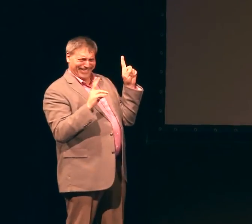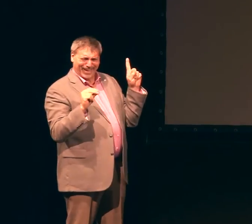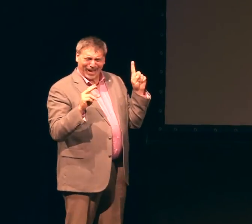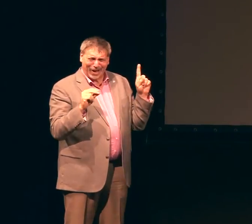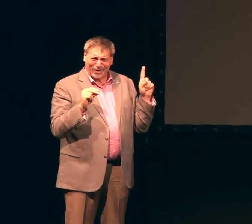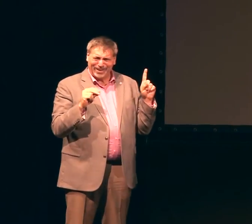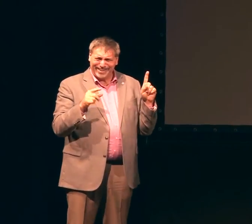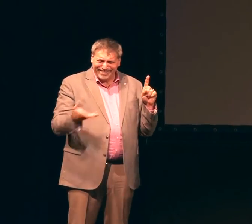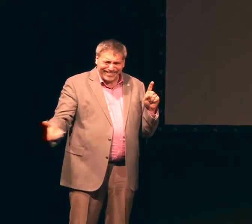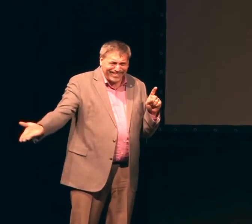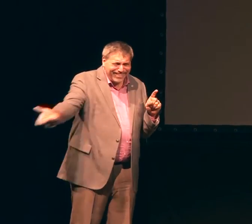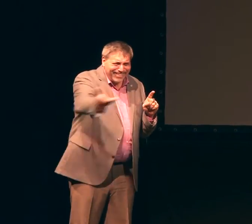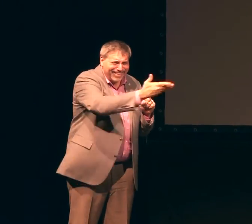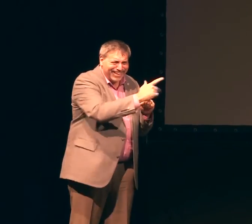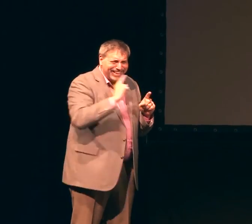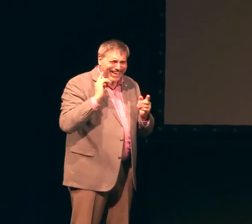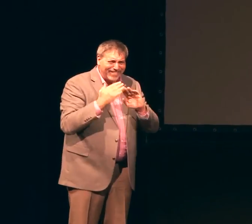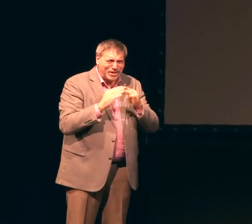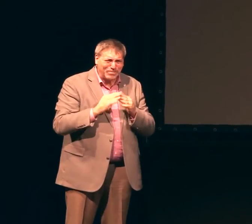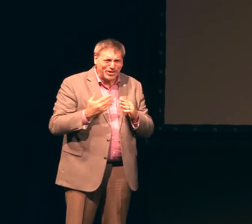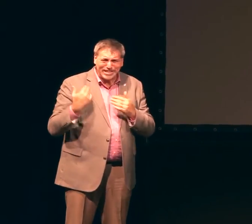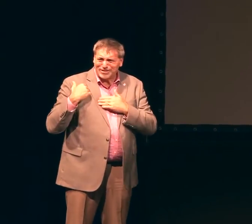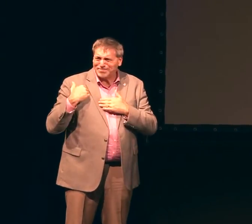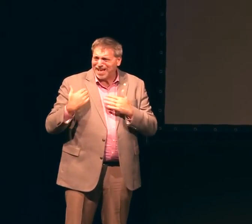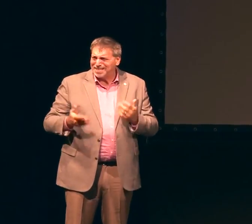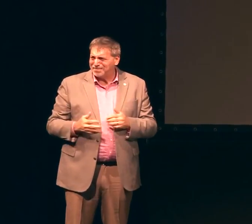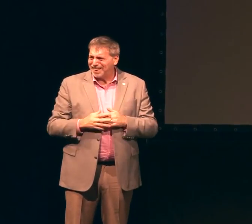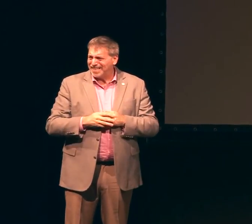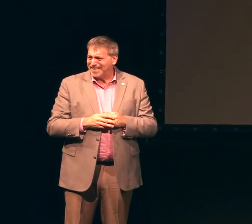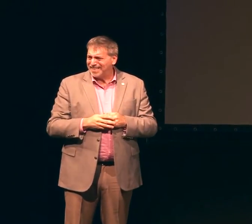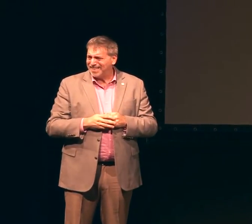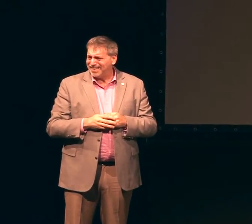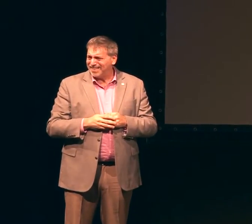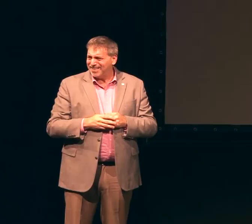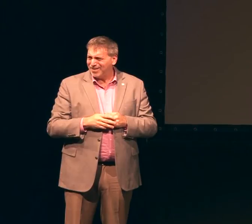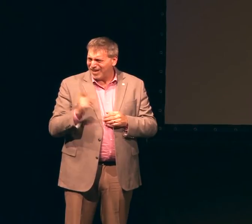not just the National Association of the Deaf, it's all of you, everyone in the Deaf community is